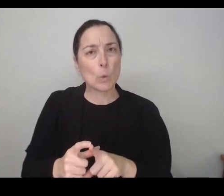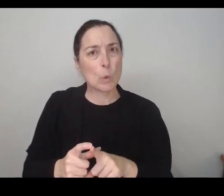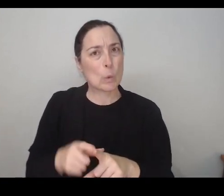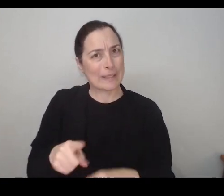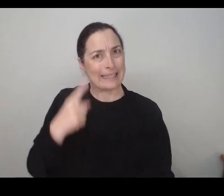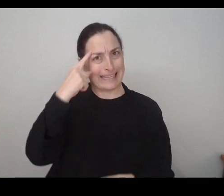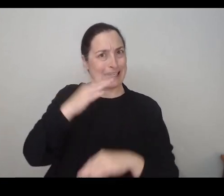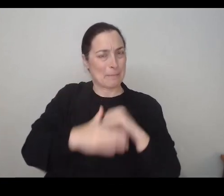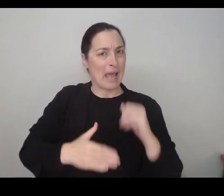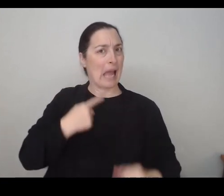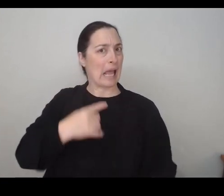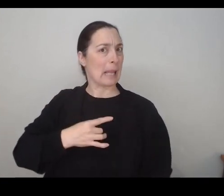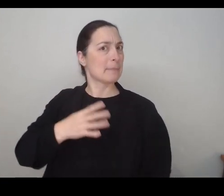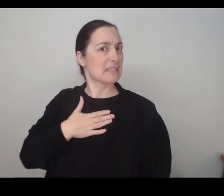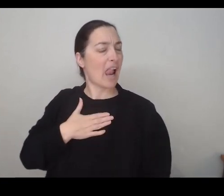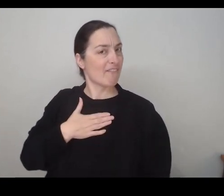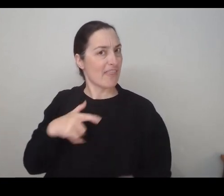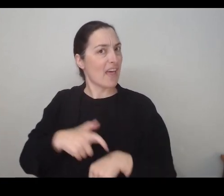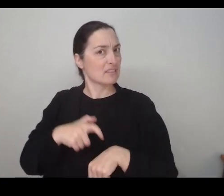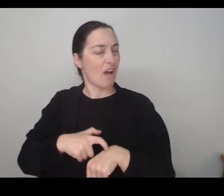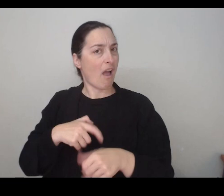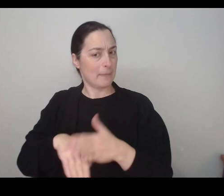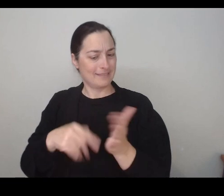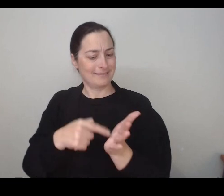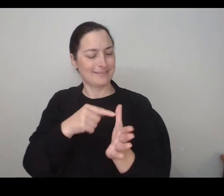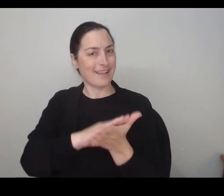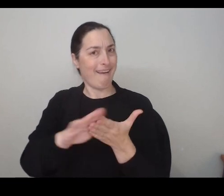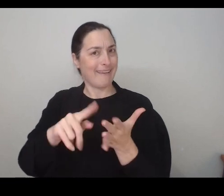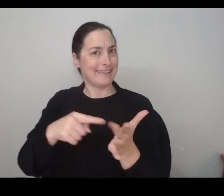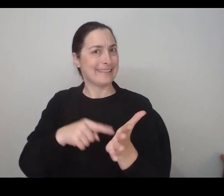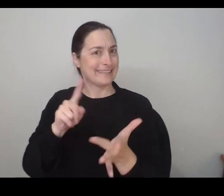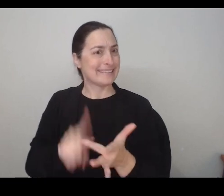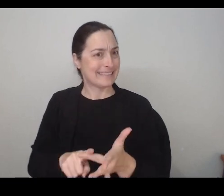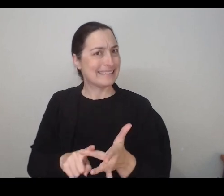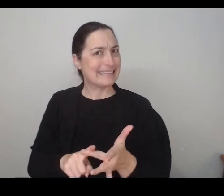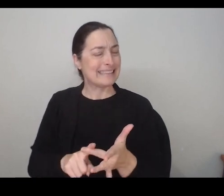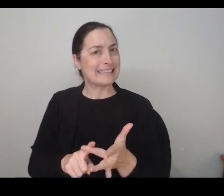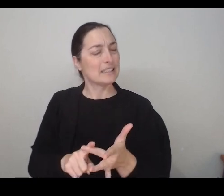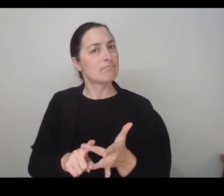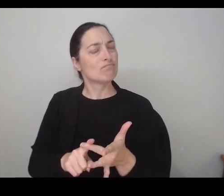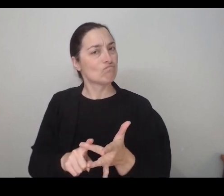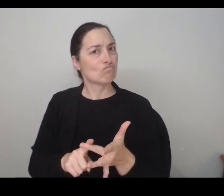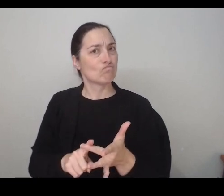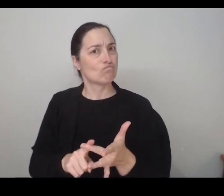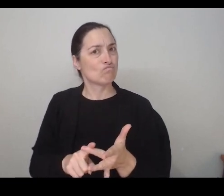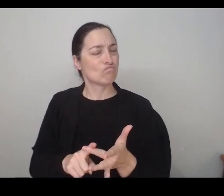It was in Tahiti at that time. And it's quite an intriguing portrait, I would say.